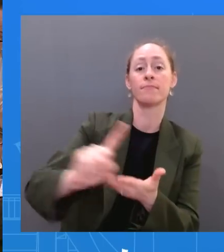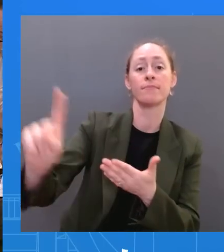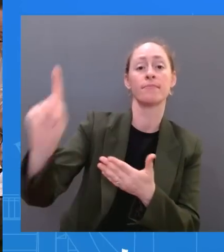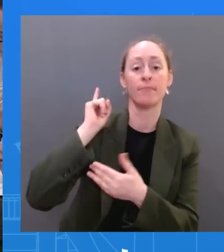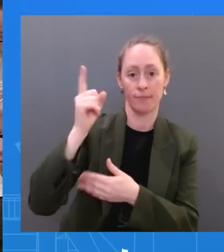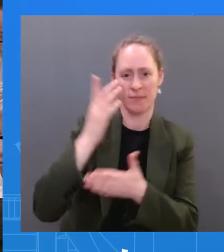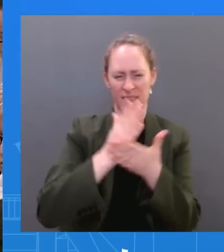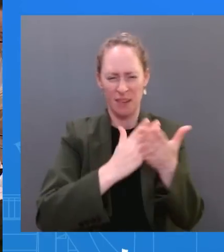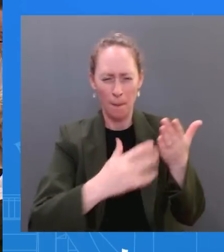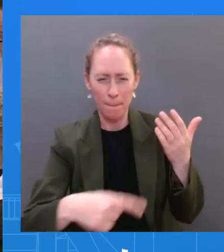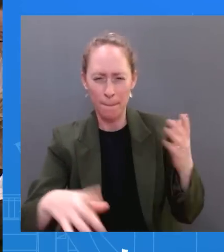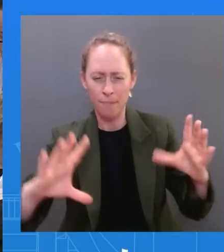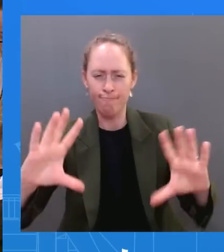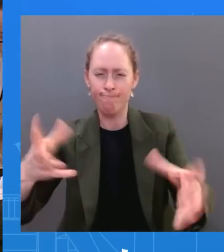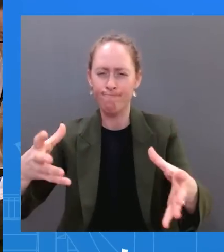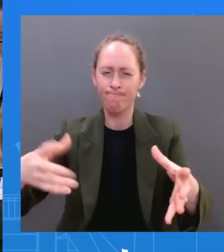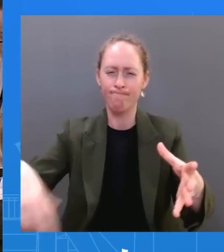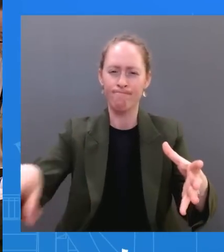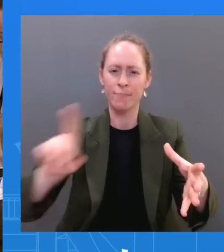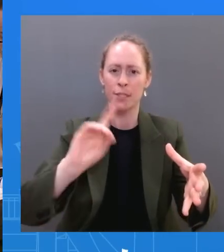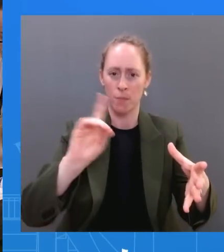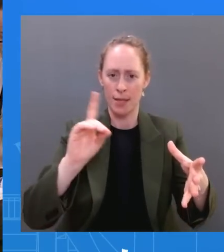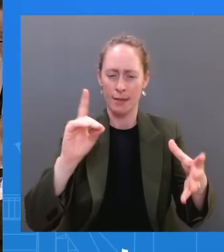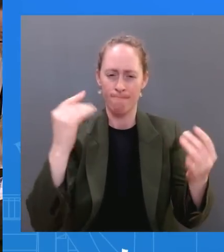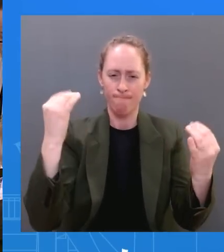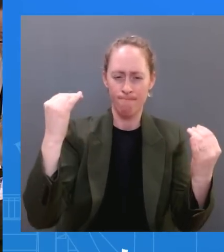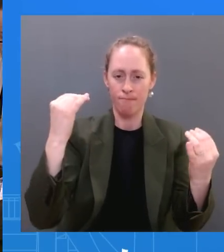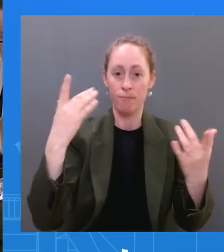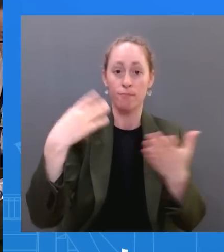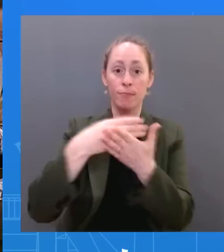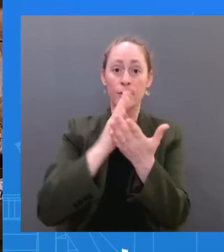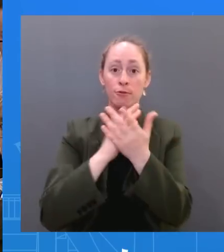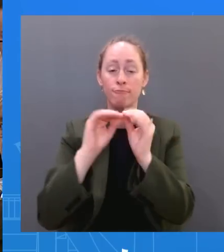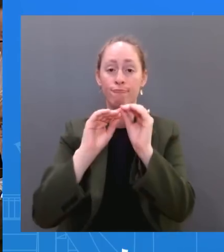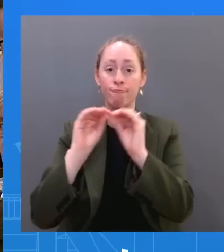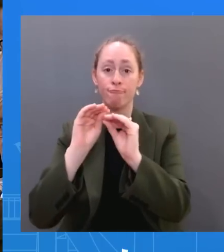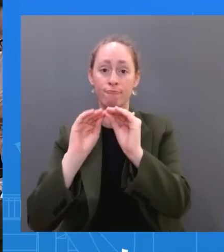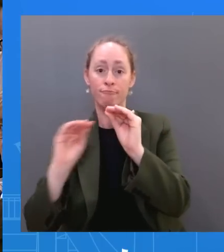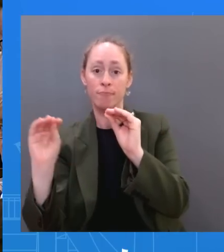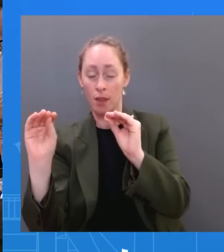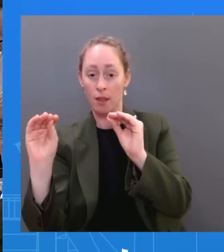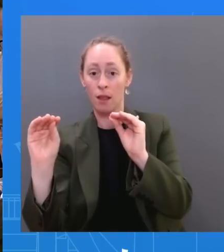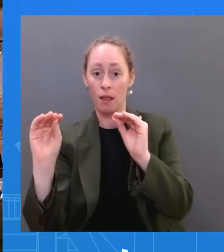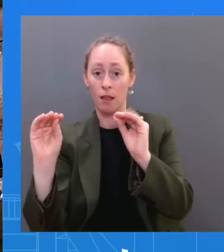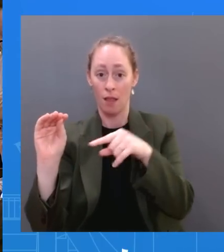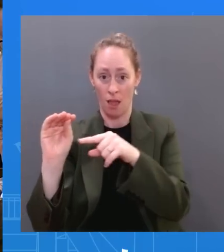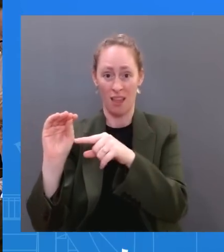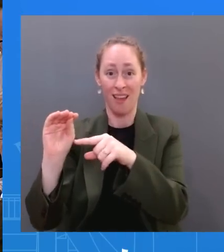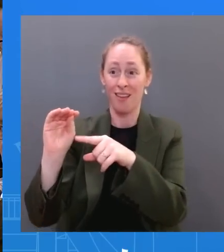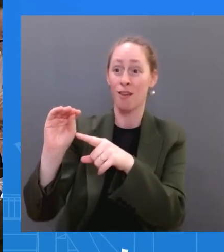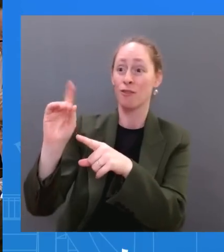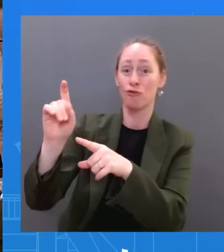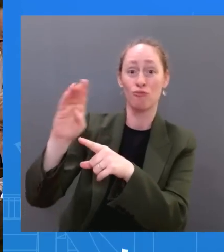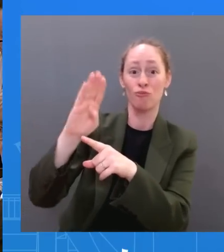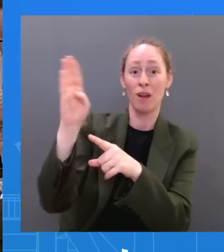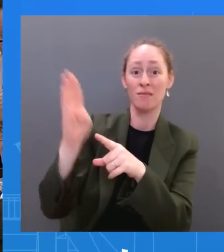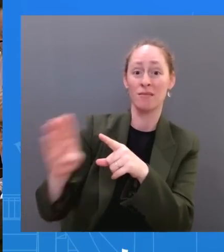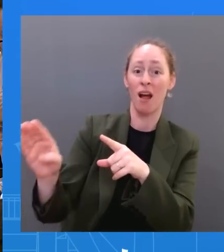if the Brazilian Armed Forces interfere in the Brazilian election in October? Does the White House support such an amendment?